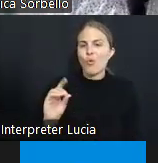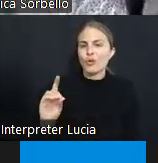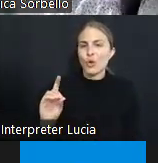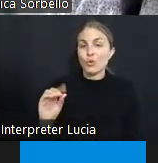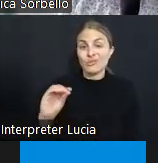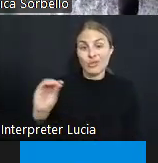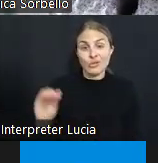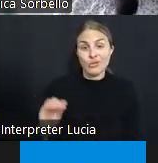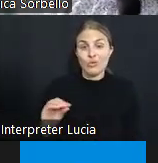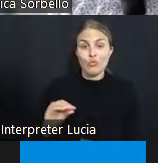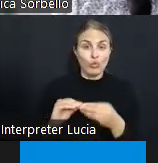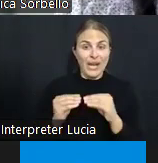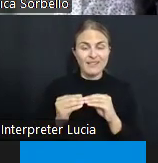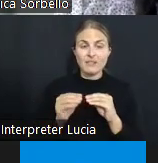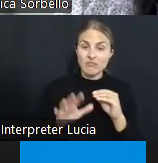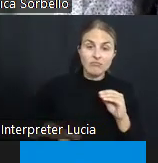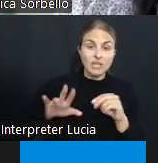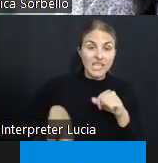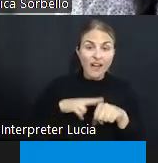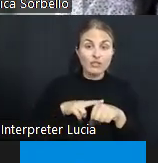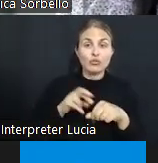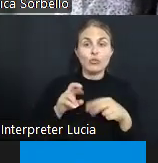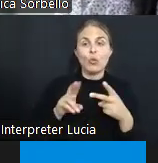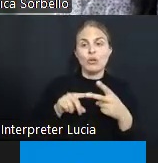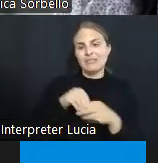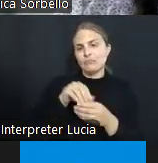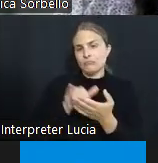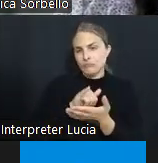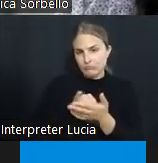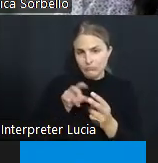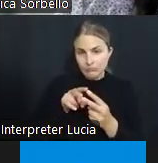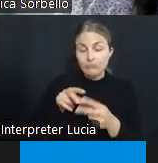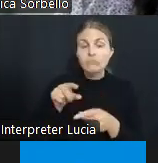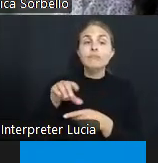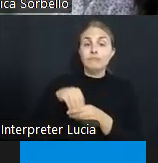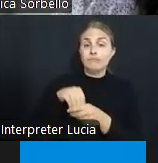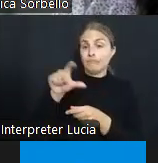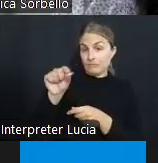So in 2021, nearly 107 people died of an overdose. Which